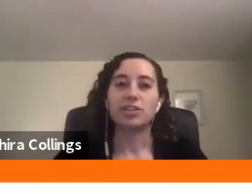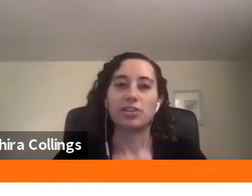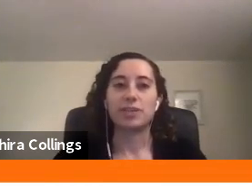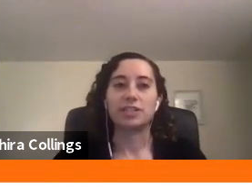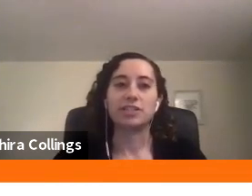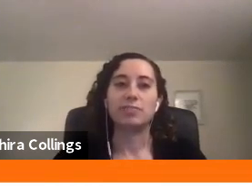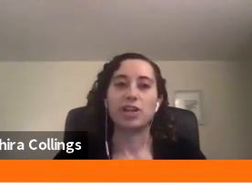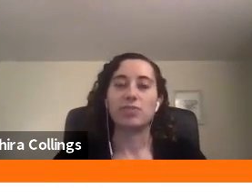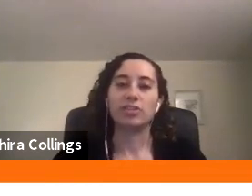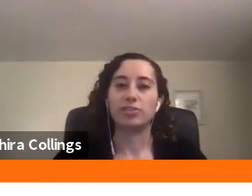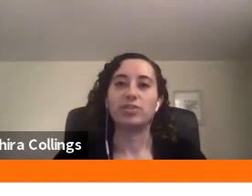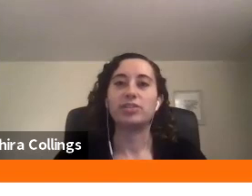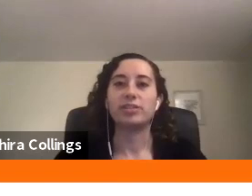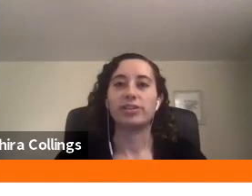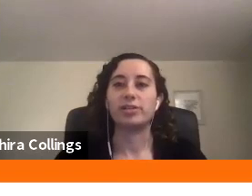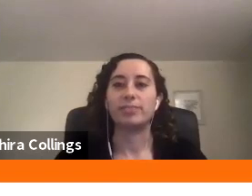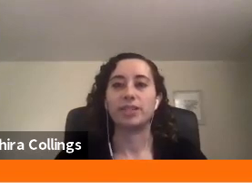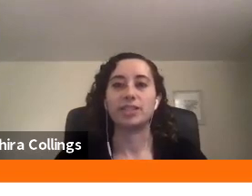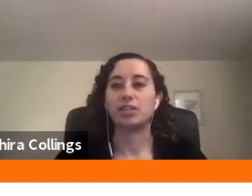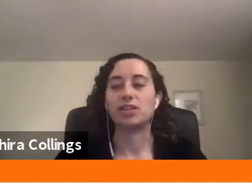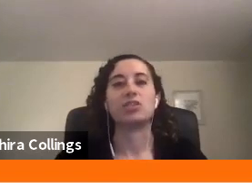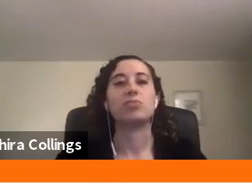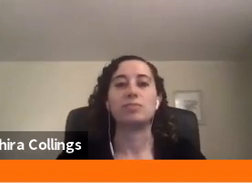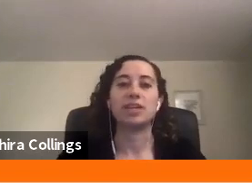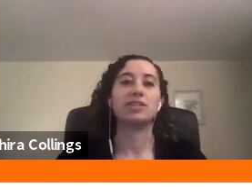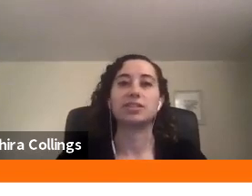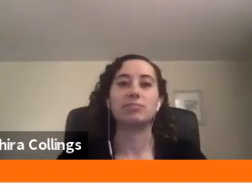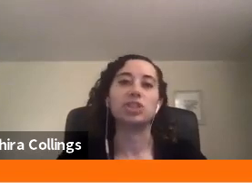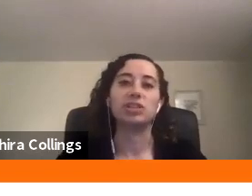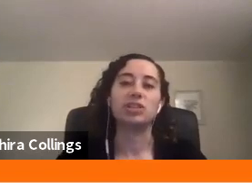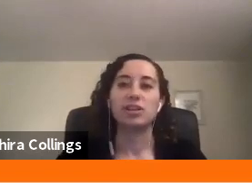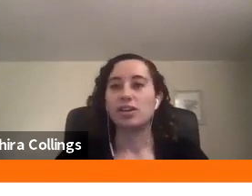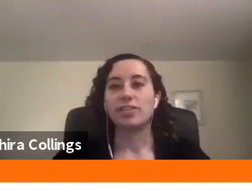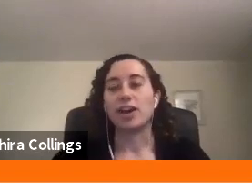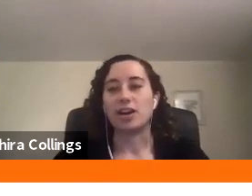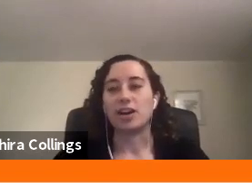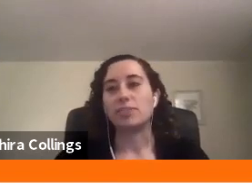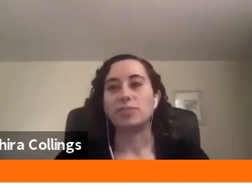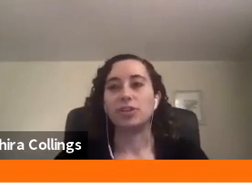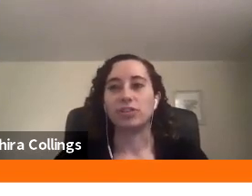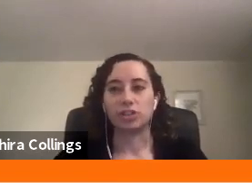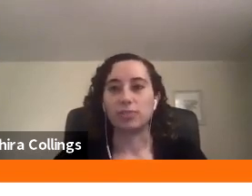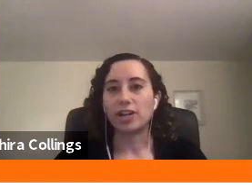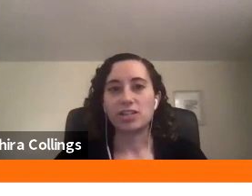Every day assumptions about individual's character, self discipline, eating, or exercise habits, and health status on the basis